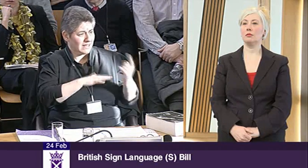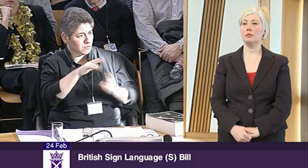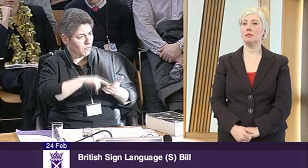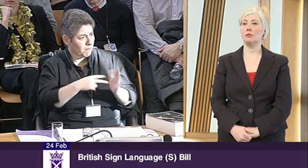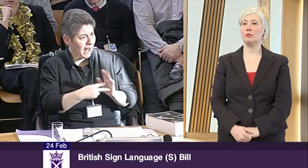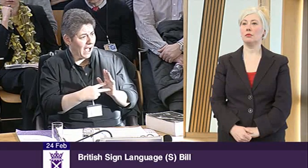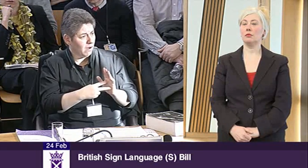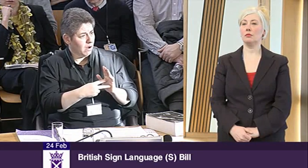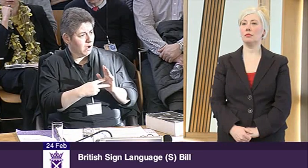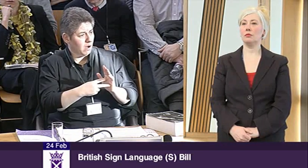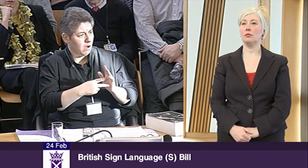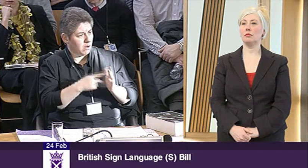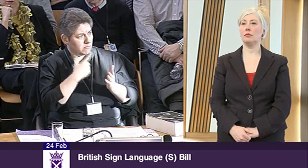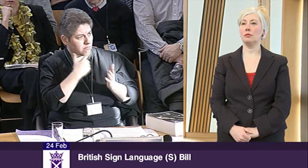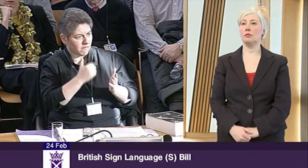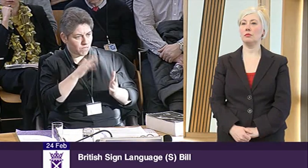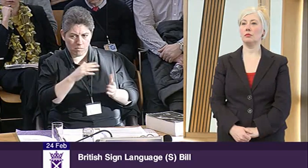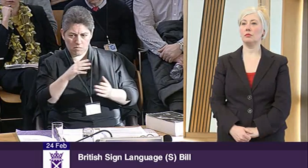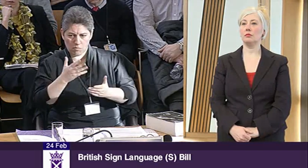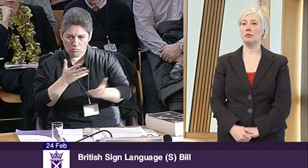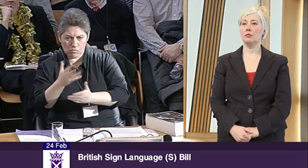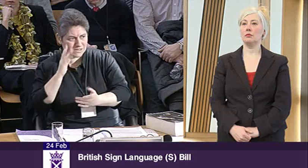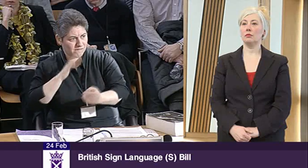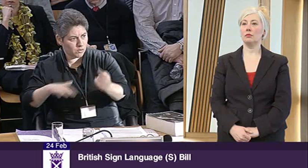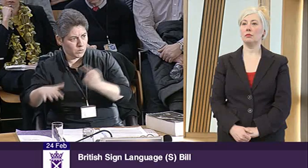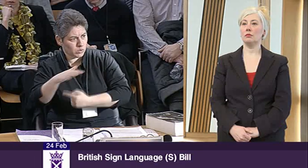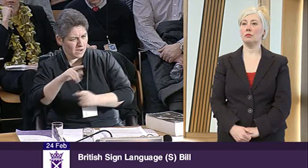cent or more—to be experts in the field who have a connection with the community and